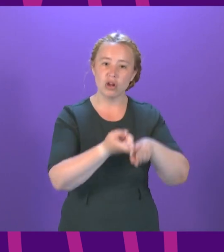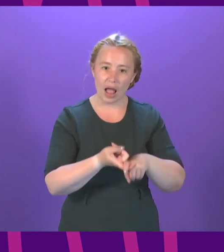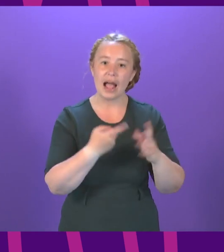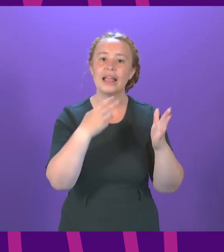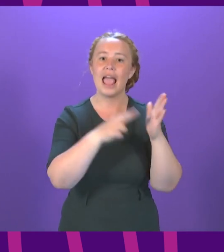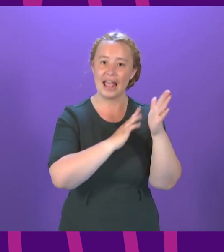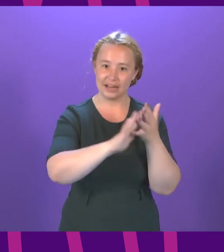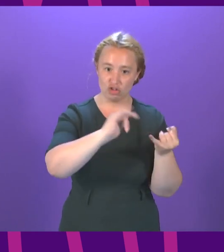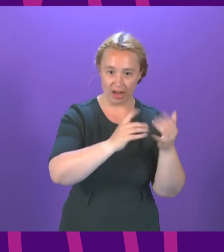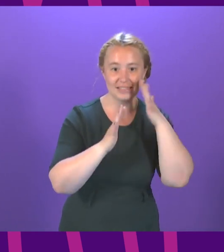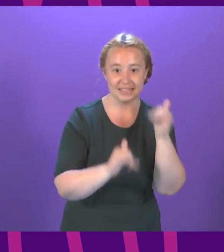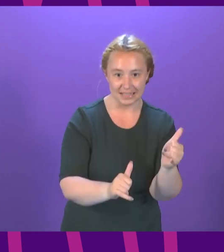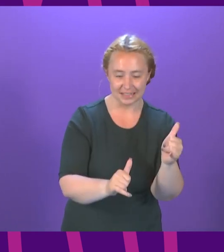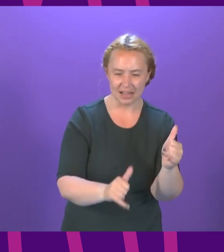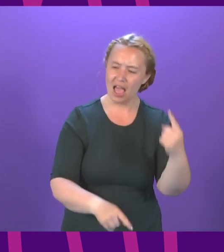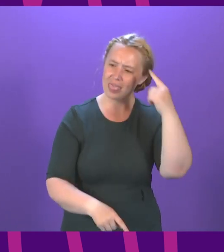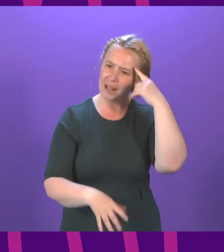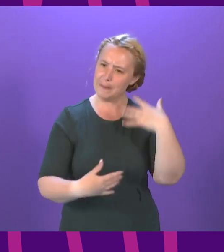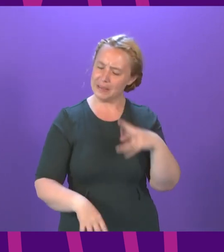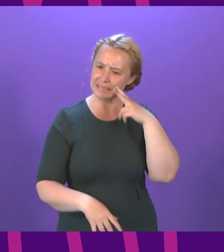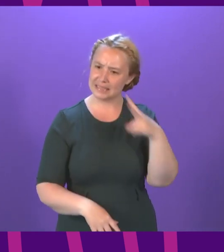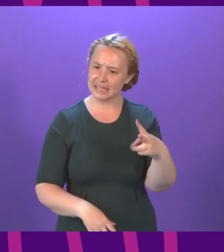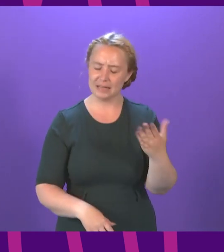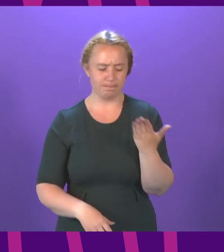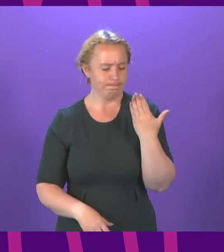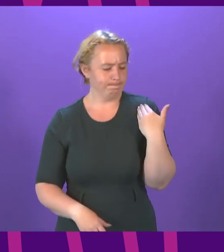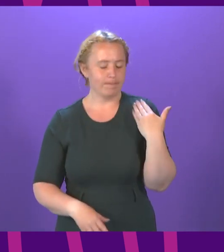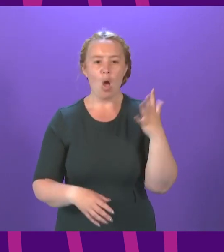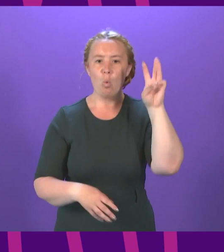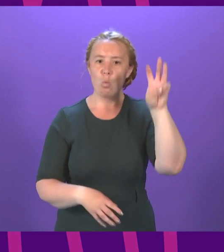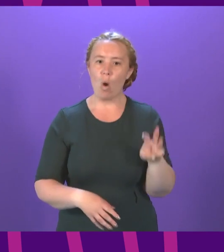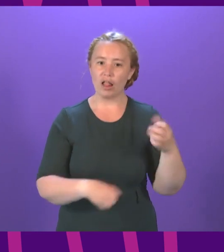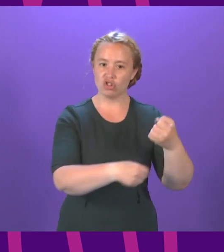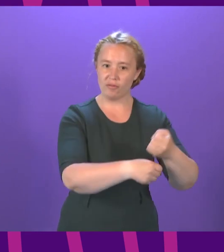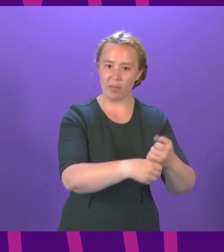I think that the Welsh Government was criticised for the same thing the other day, but I think